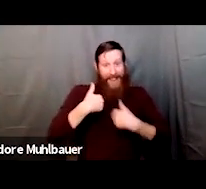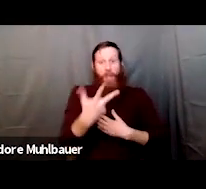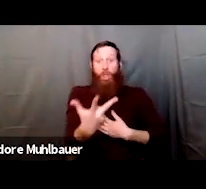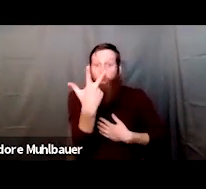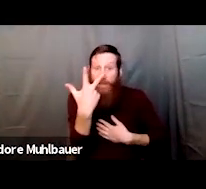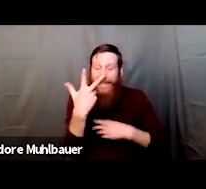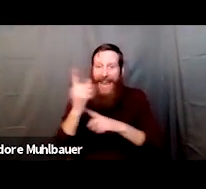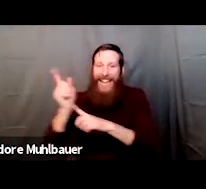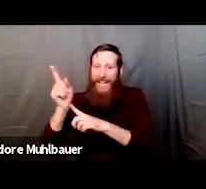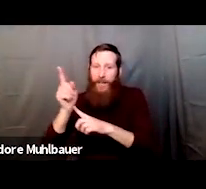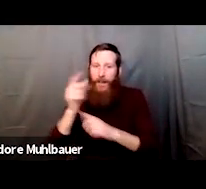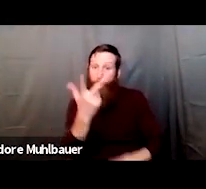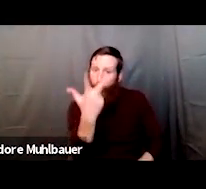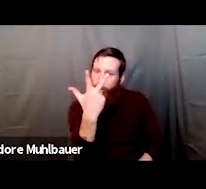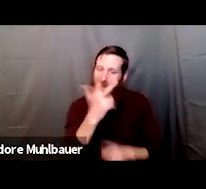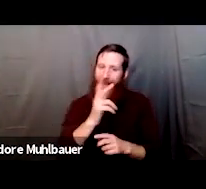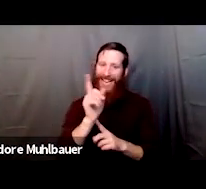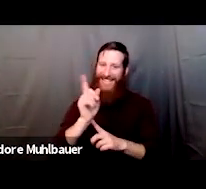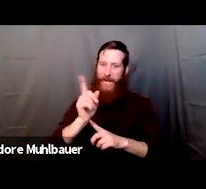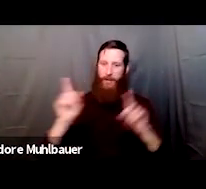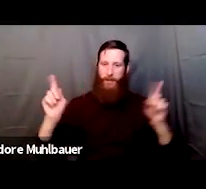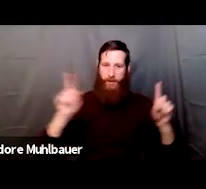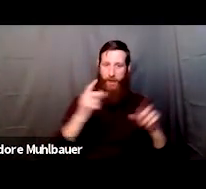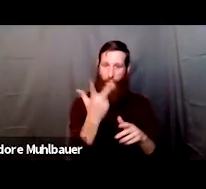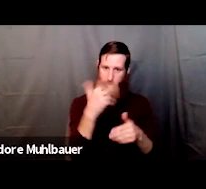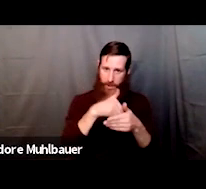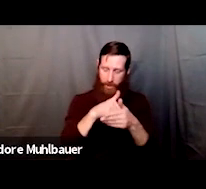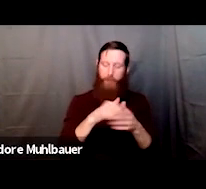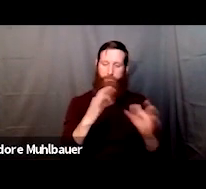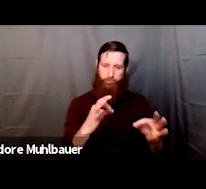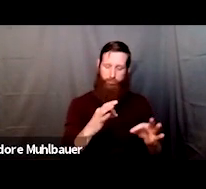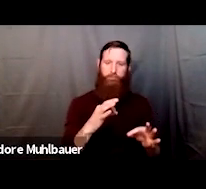If you are taking really good care of it and it is a 3 antenna beacon, and you are staying on top of the firmware, you cannurse one along.